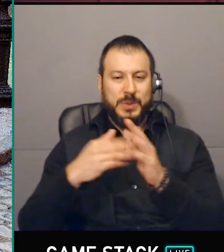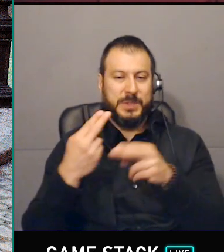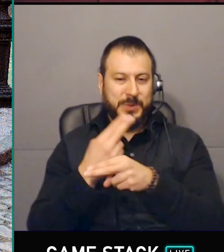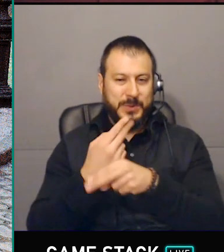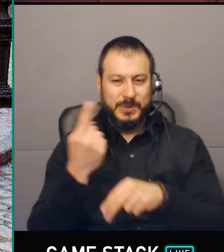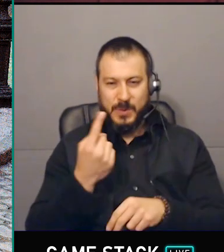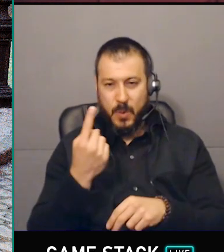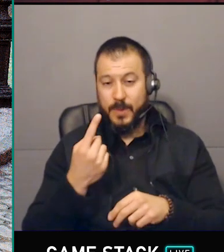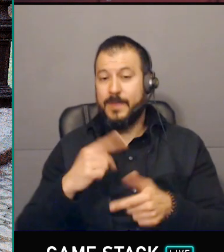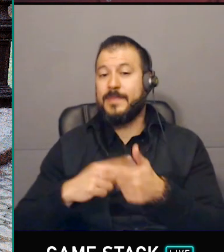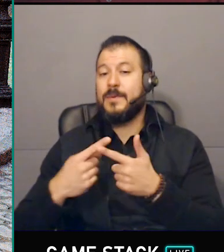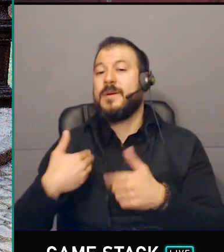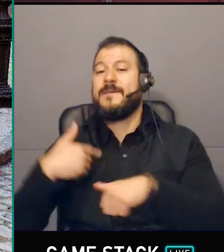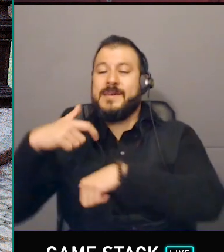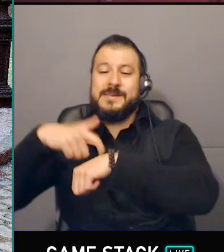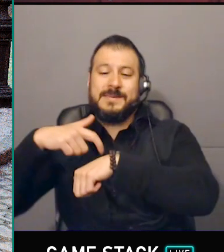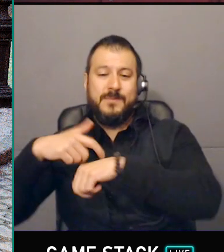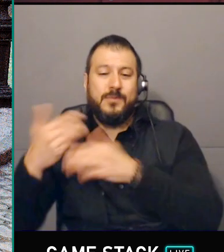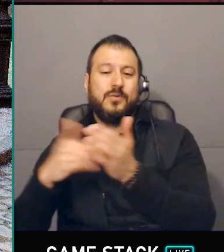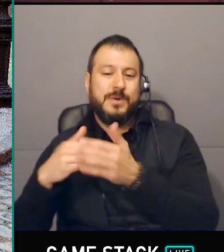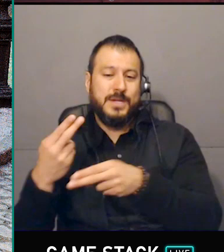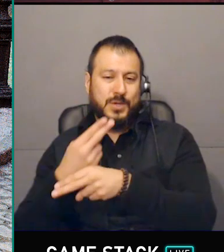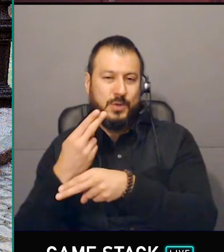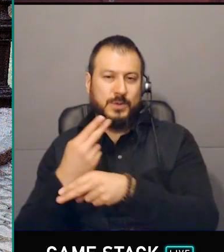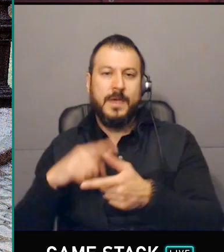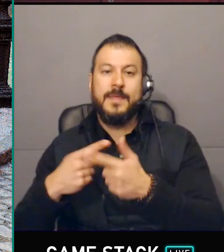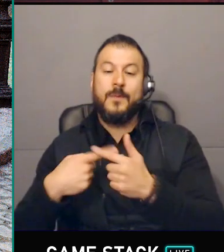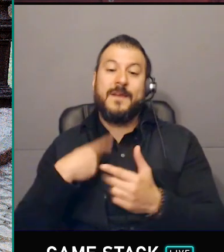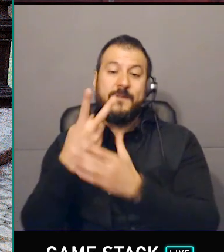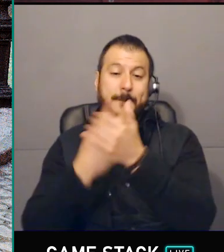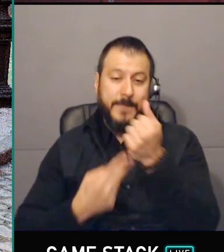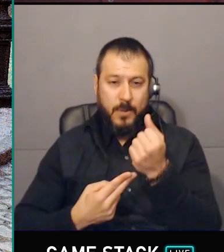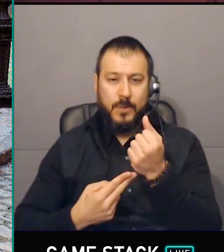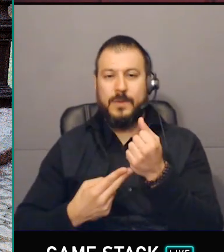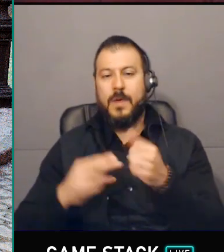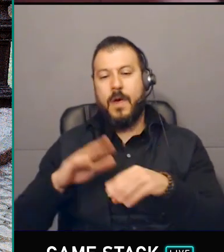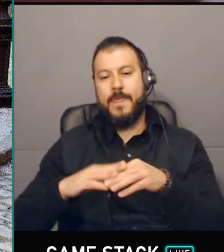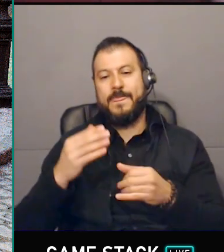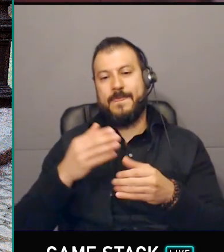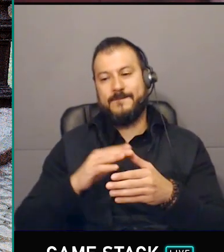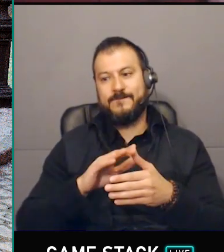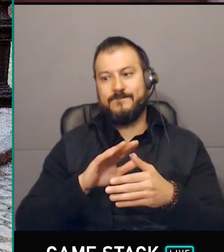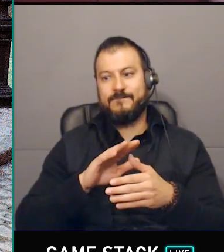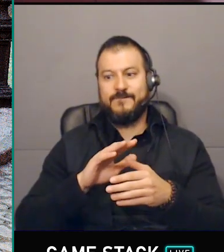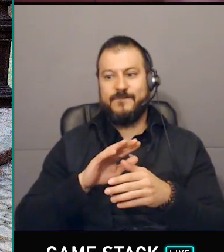Then we have temporary reuse only here, and then we have both spatial and temporal reuse on the far right.